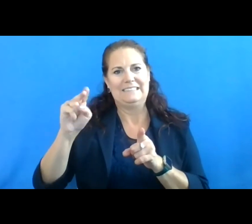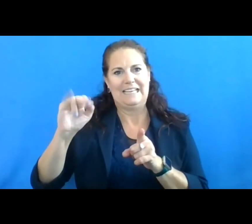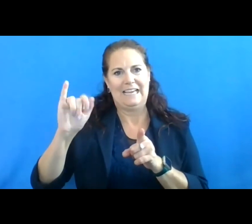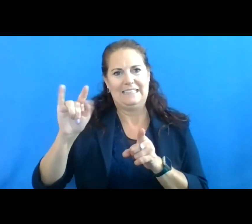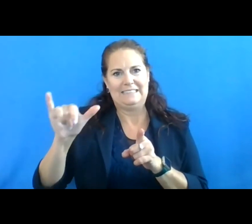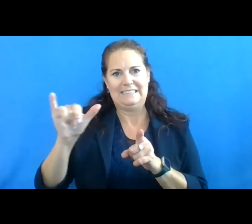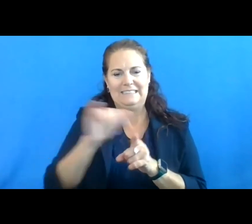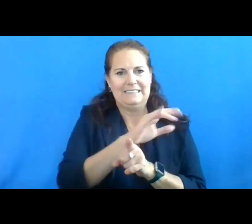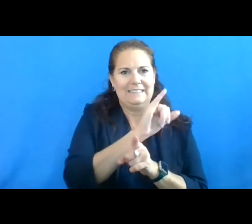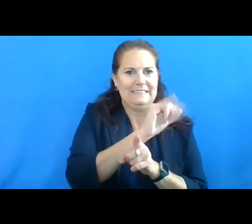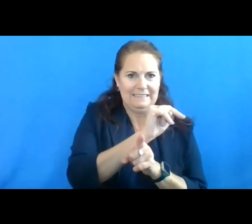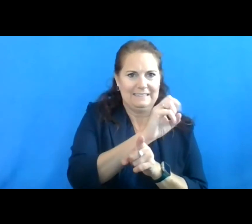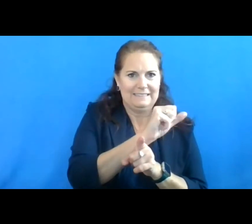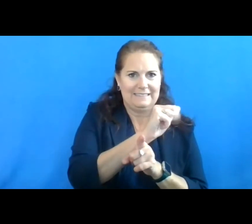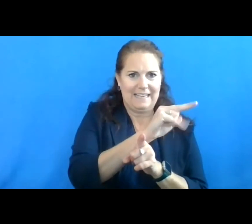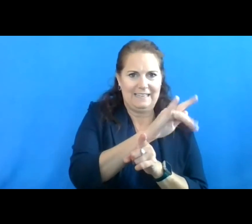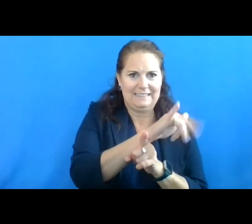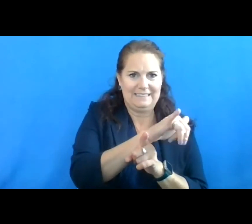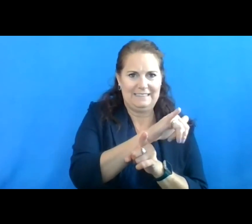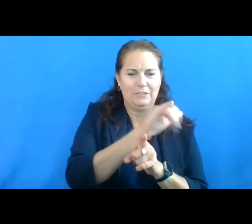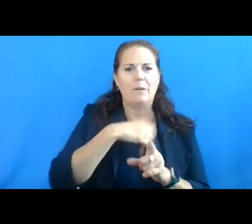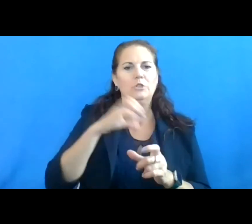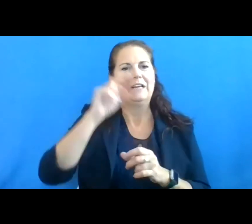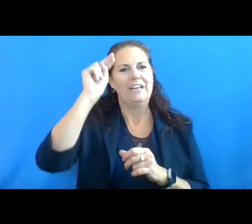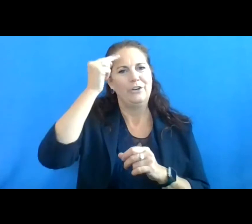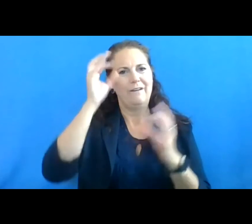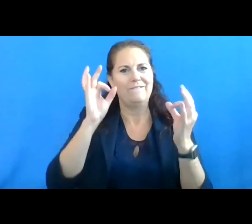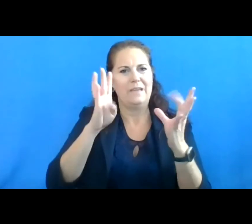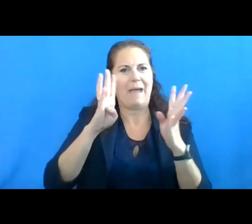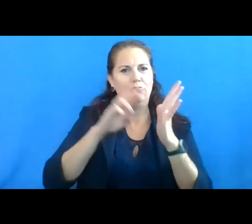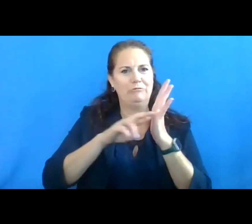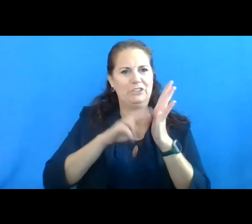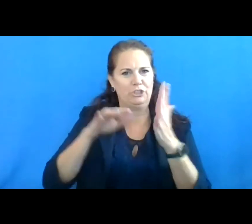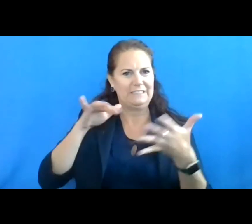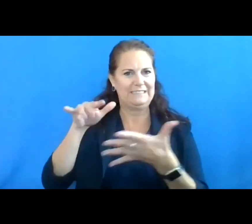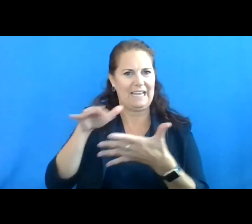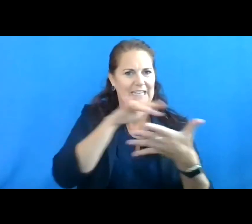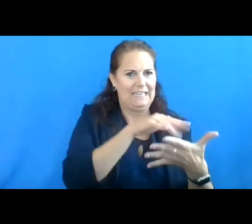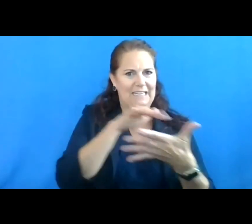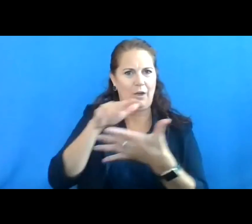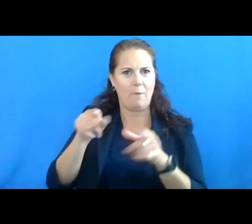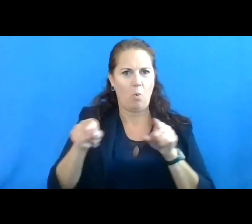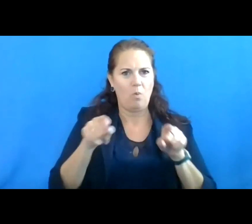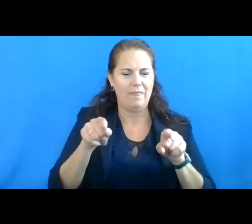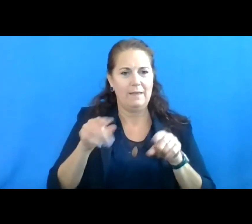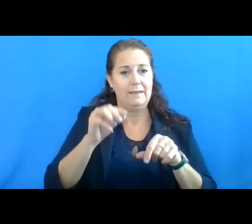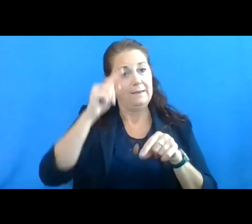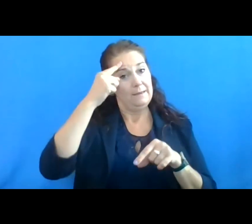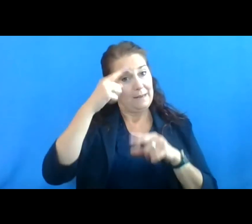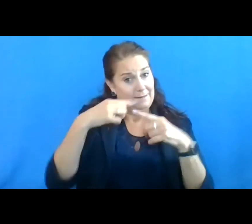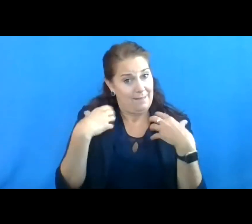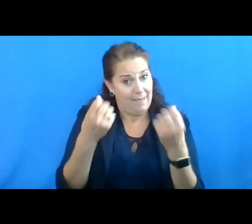And so, I was doing a neuro-feedback study and in mental health and medicine, they would